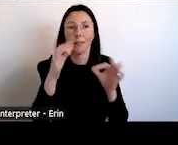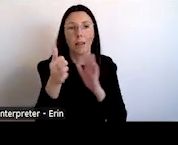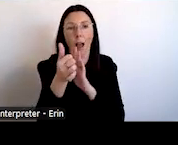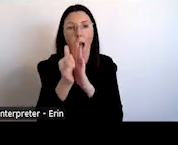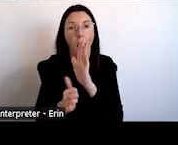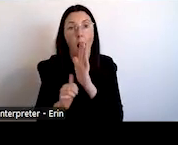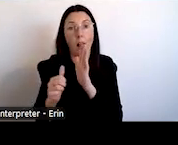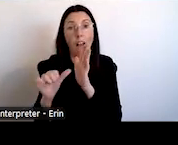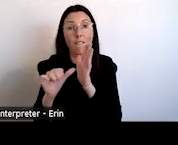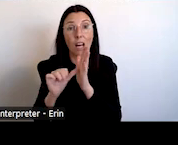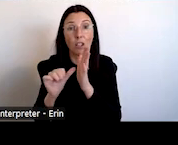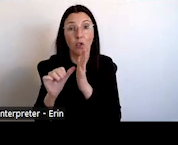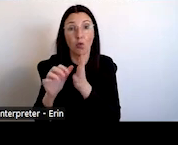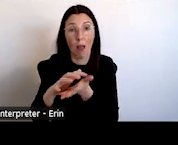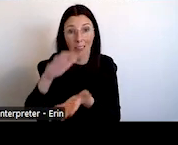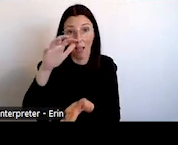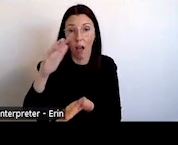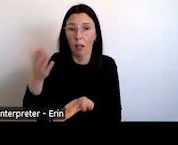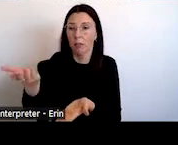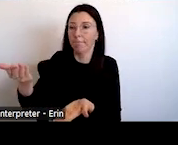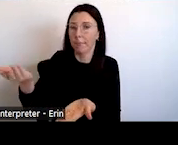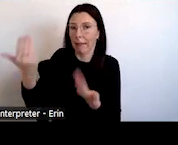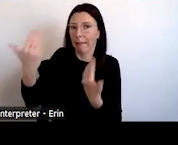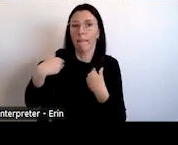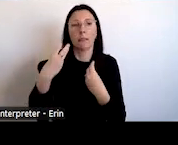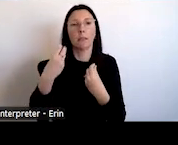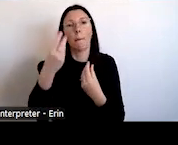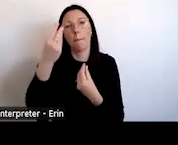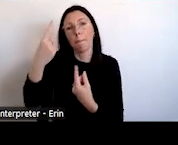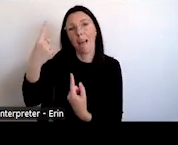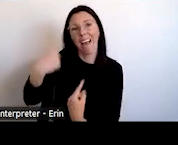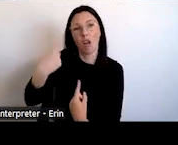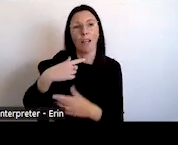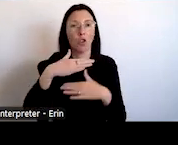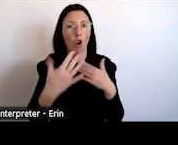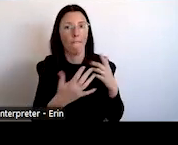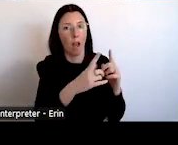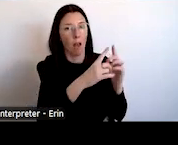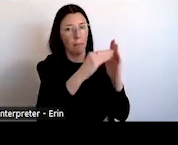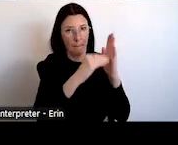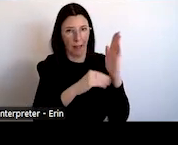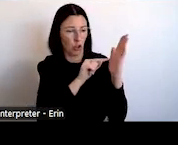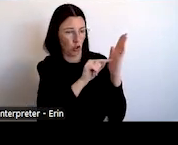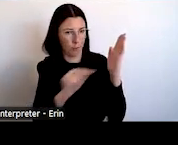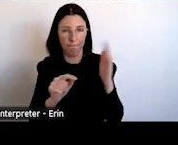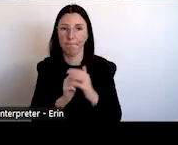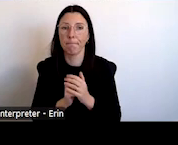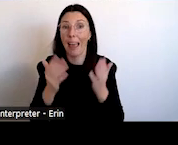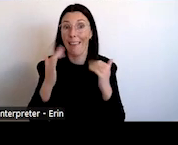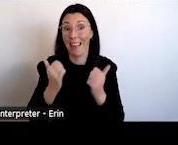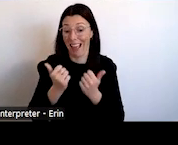advice on those particular applications. And from there, the team here at Creative Australia will